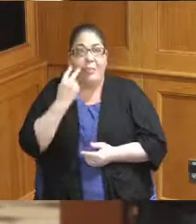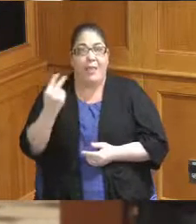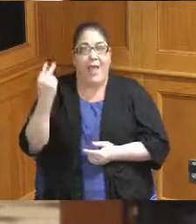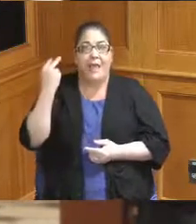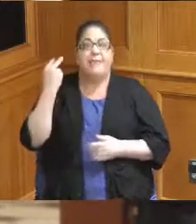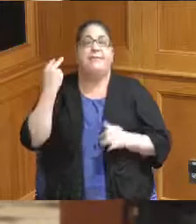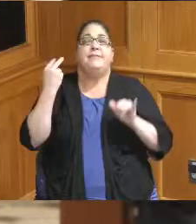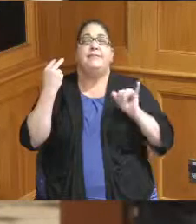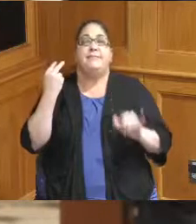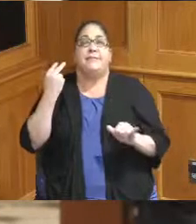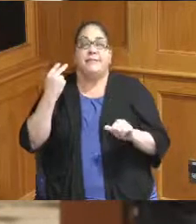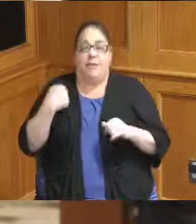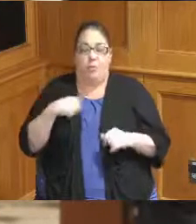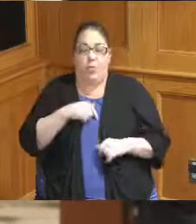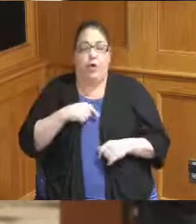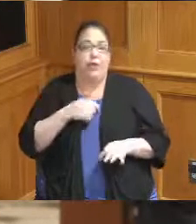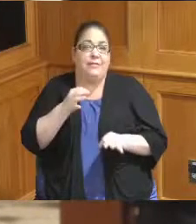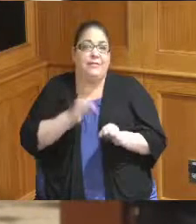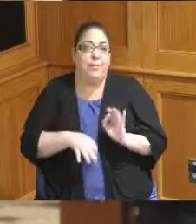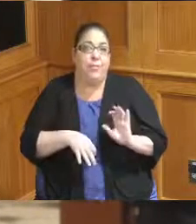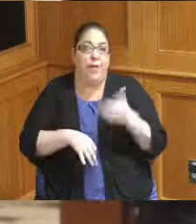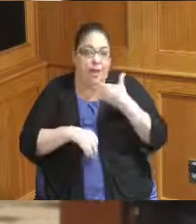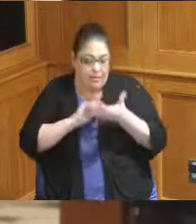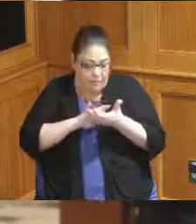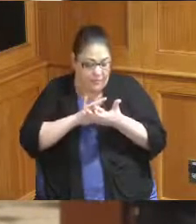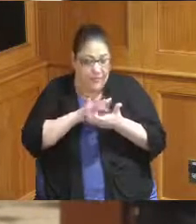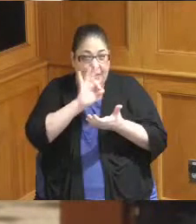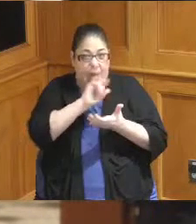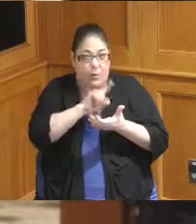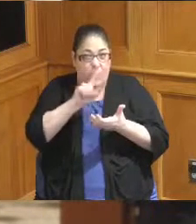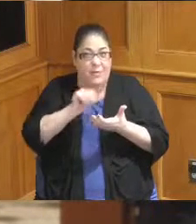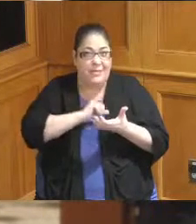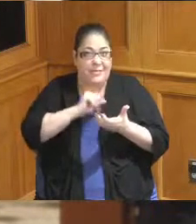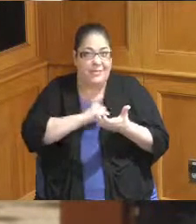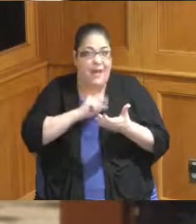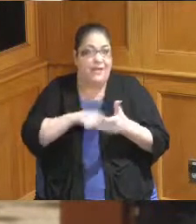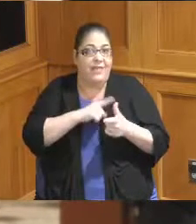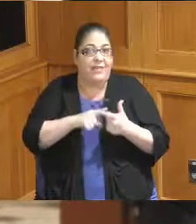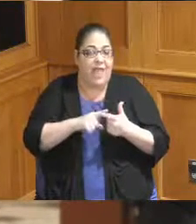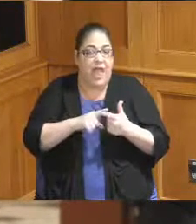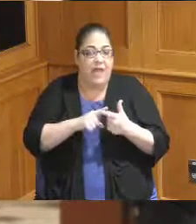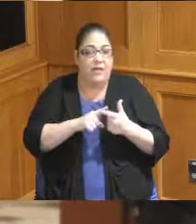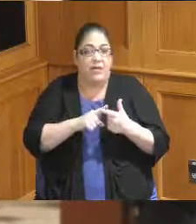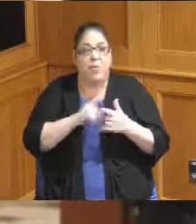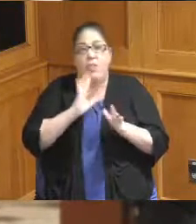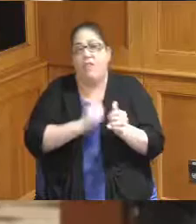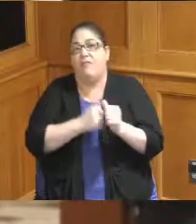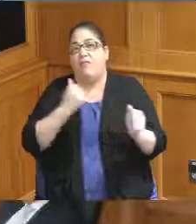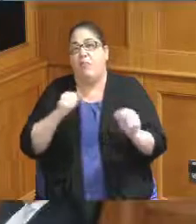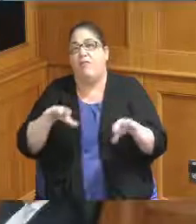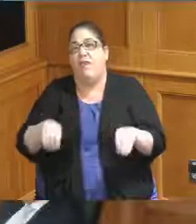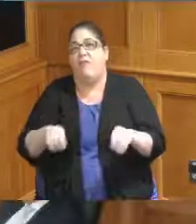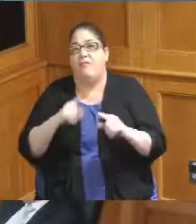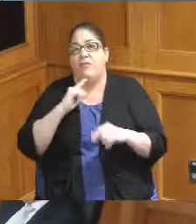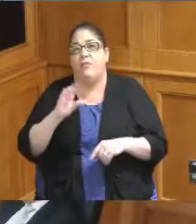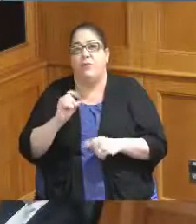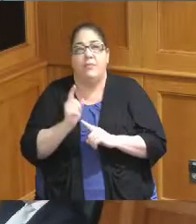simple test phone call is what could have helped prevent that 40-minute outage I want to have one